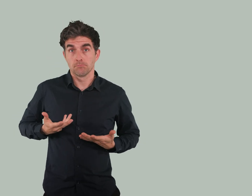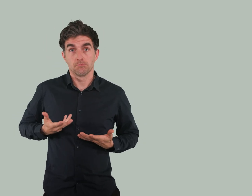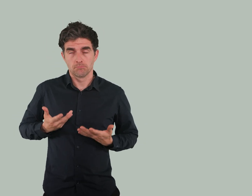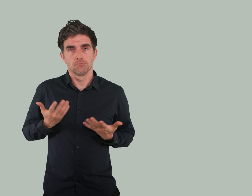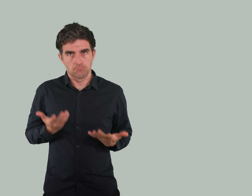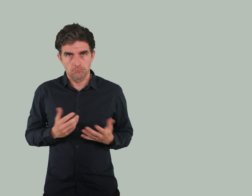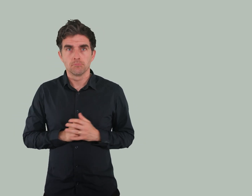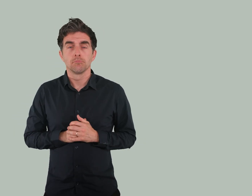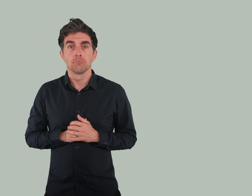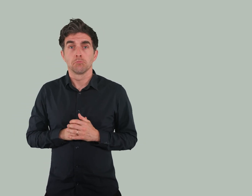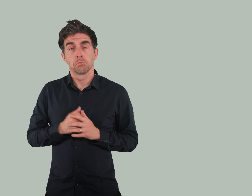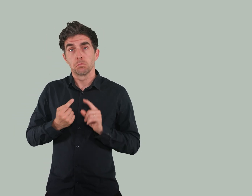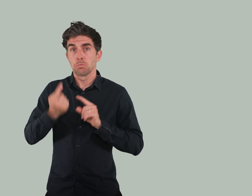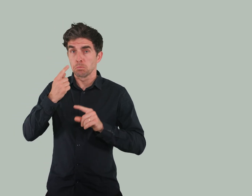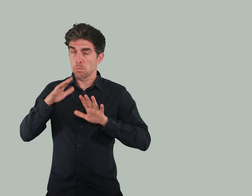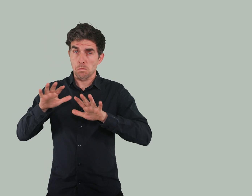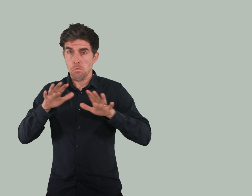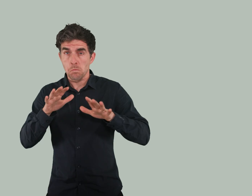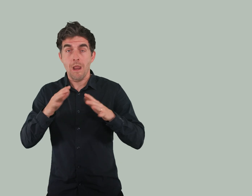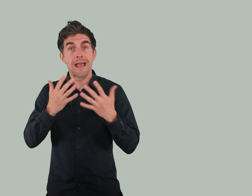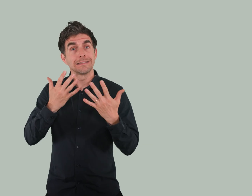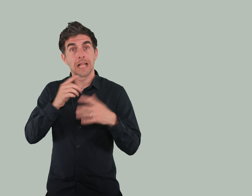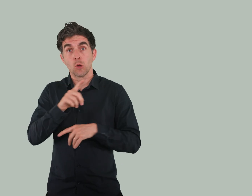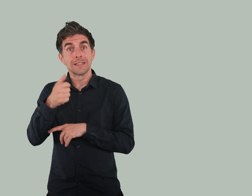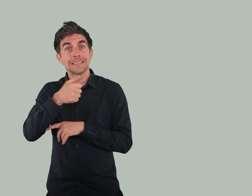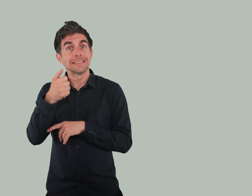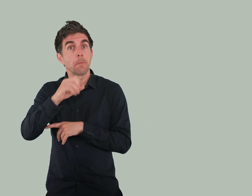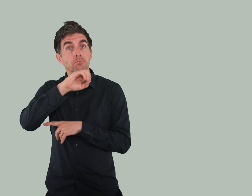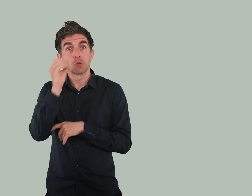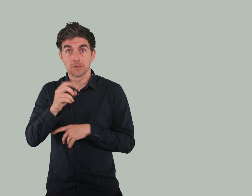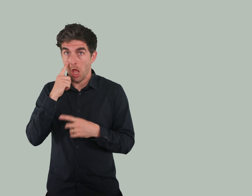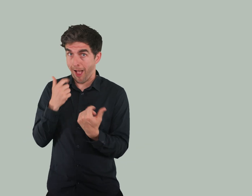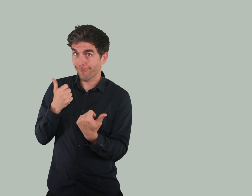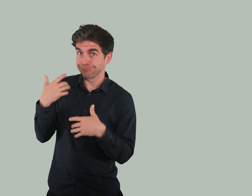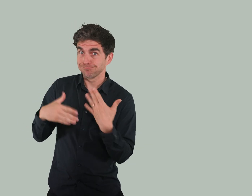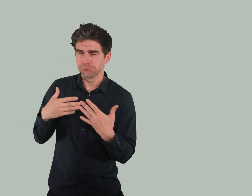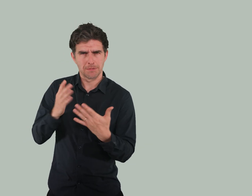Behind that apparently stable 10 to 16 per cent